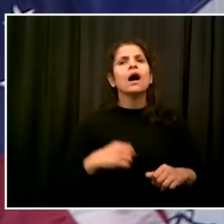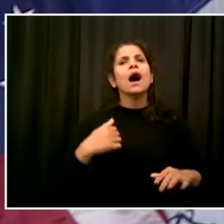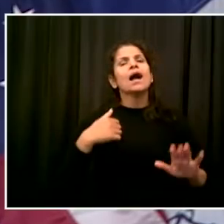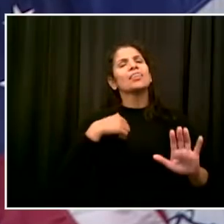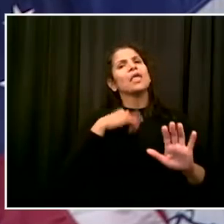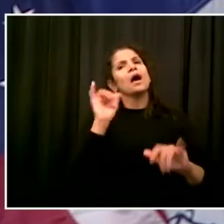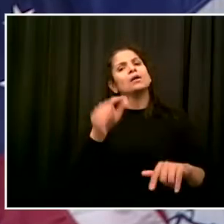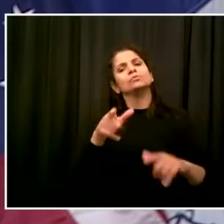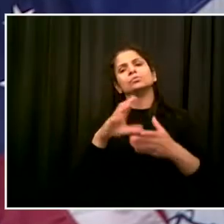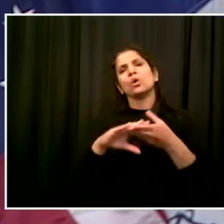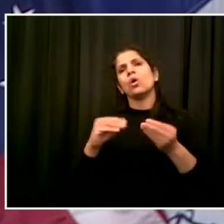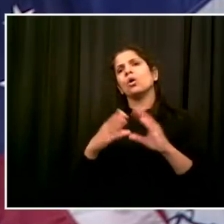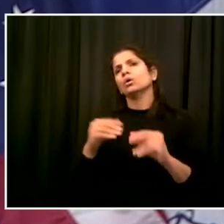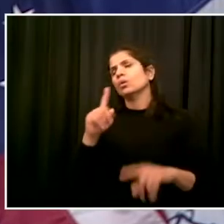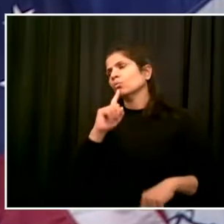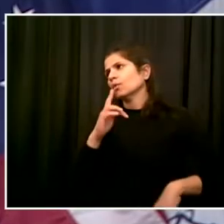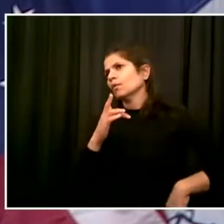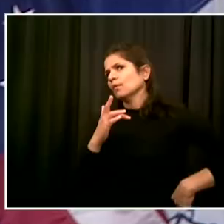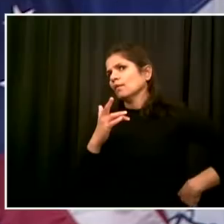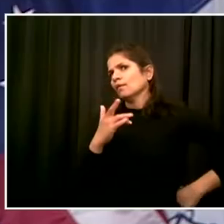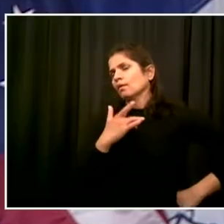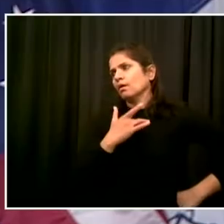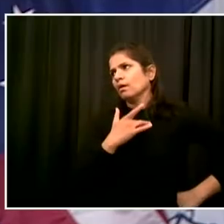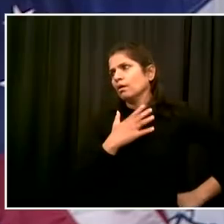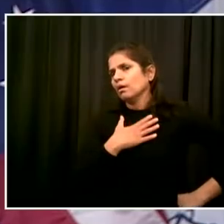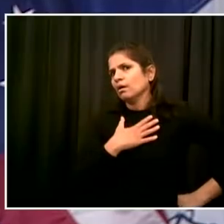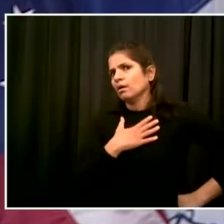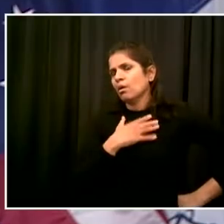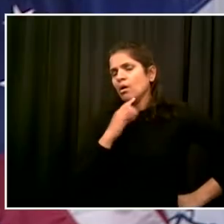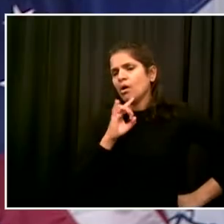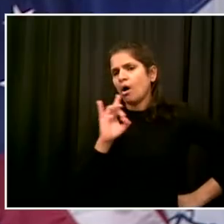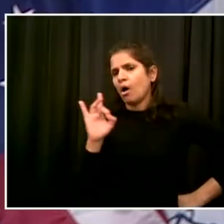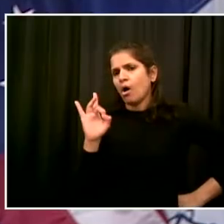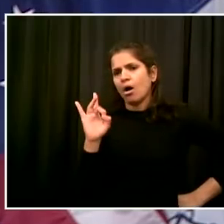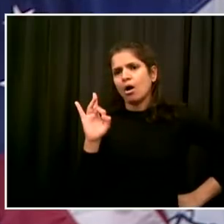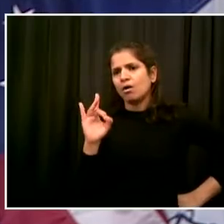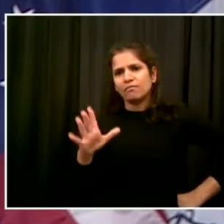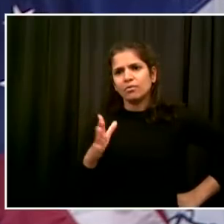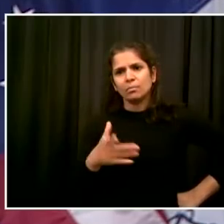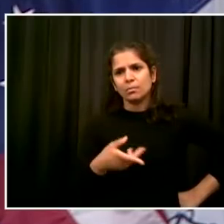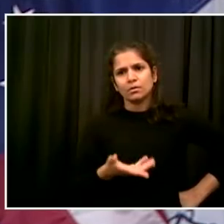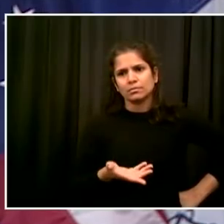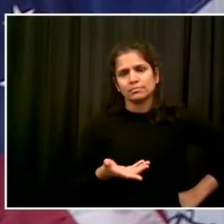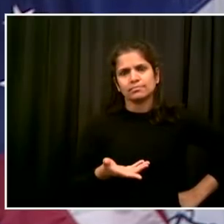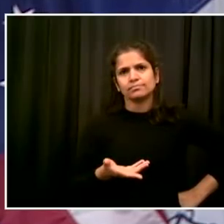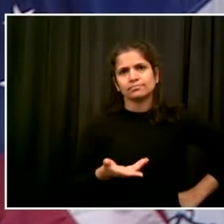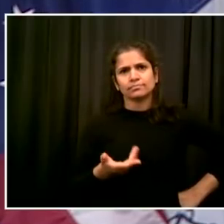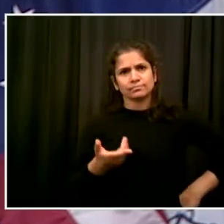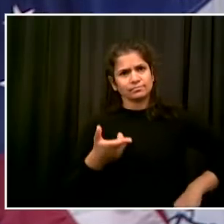PAAPLLING. WHEN SHE CALLED 91 AND DESCRIBED